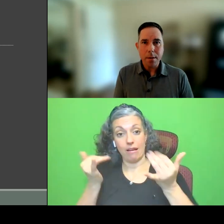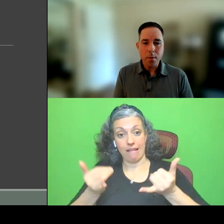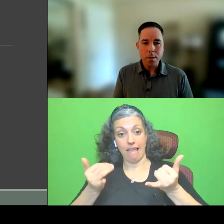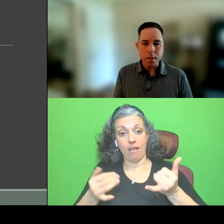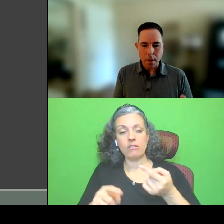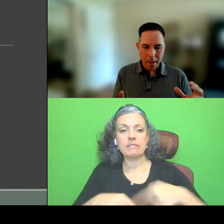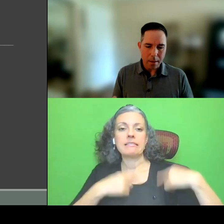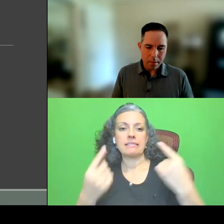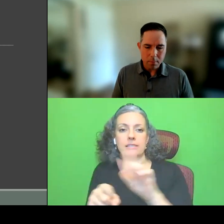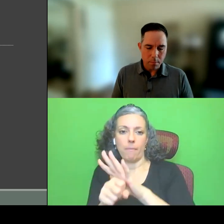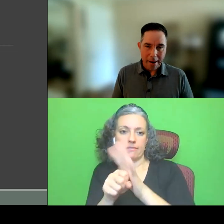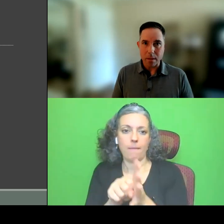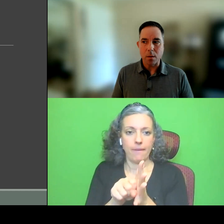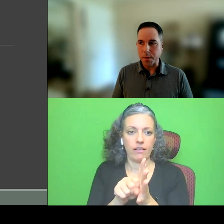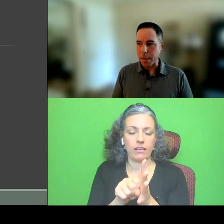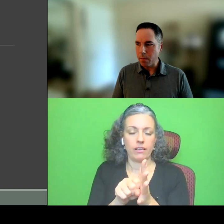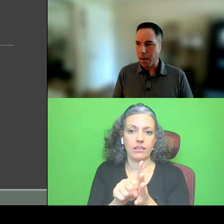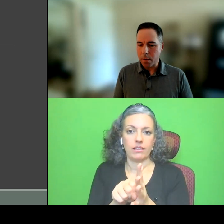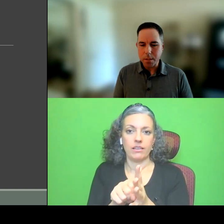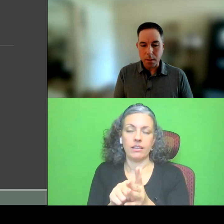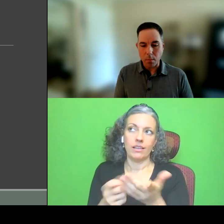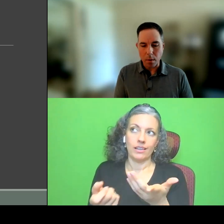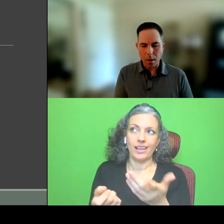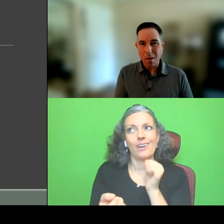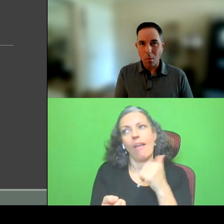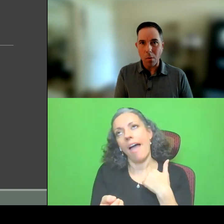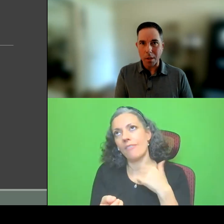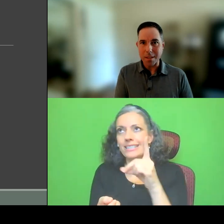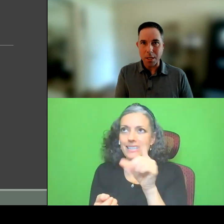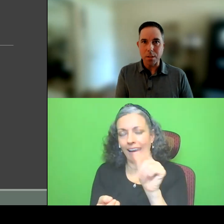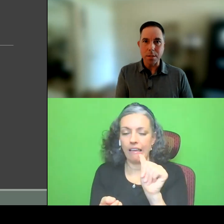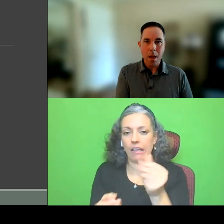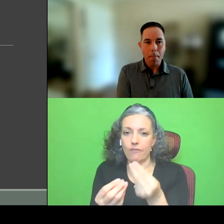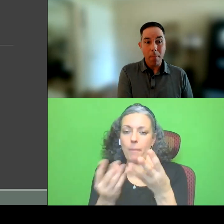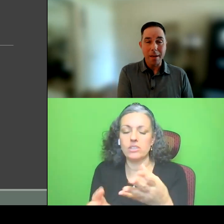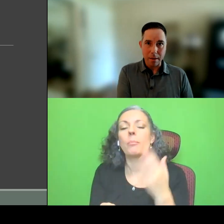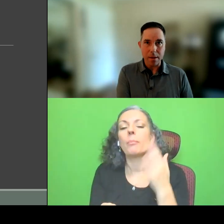I noticed and I can't back this up with data, but I noticed that there were a lot more organizations buying